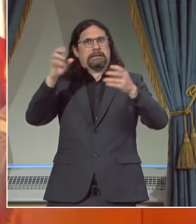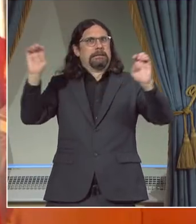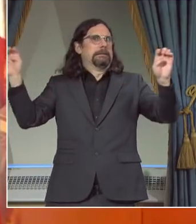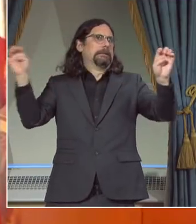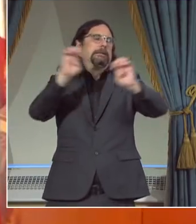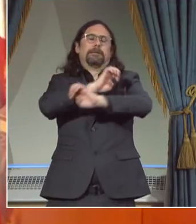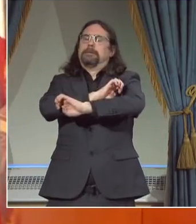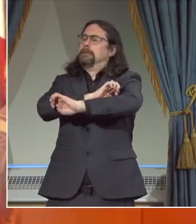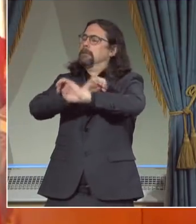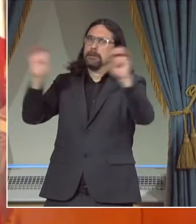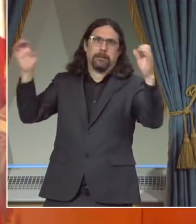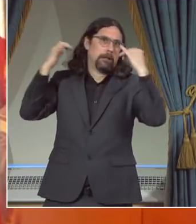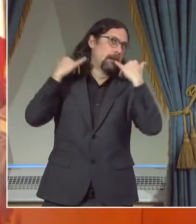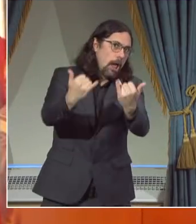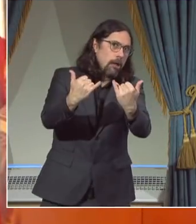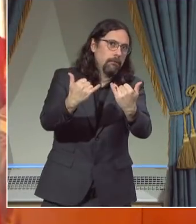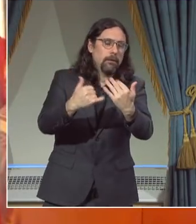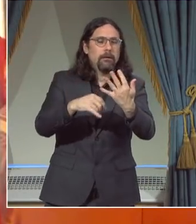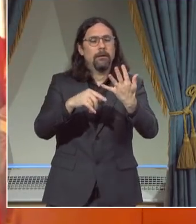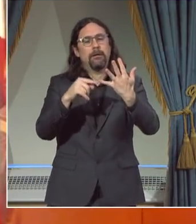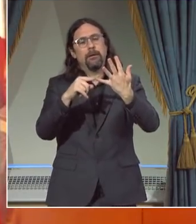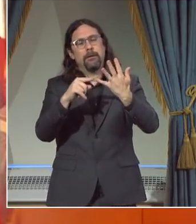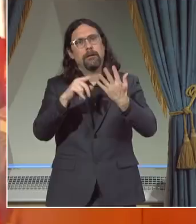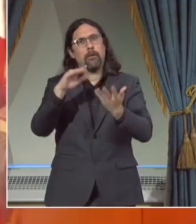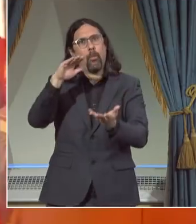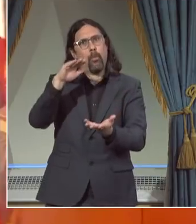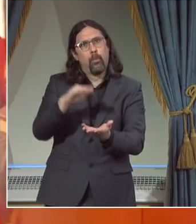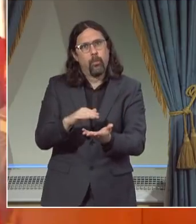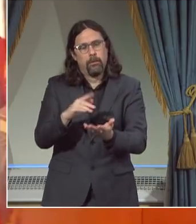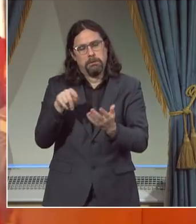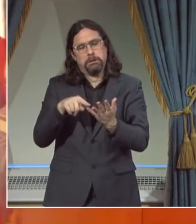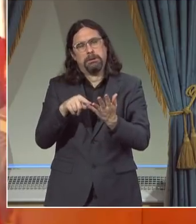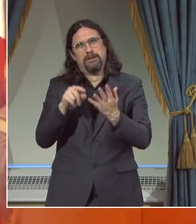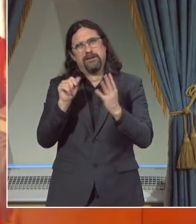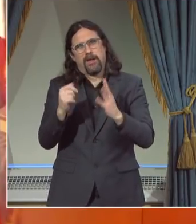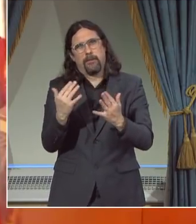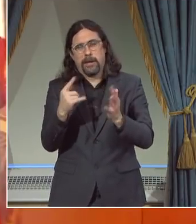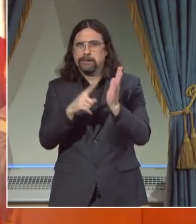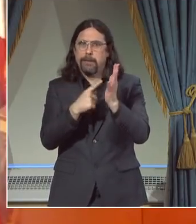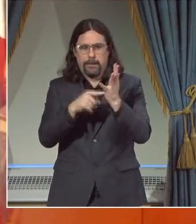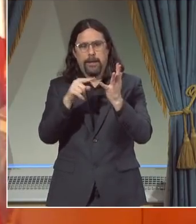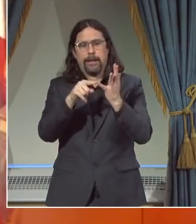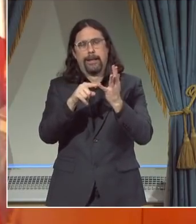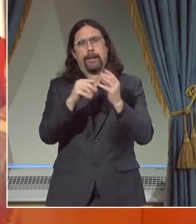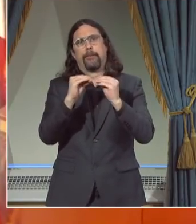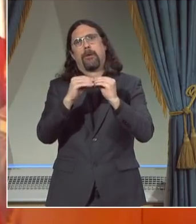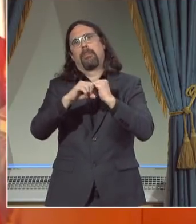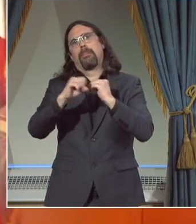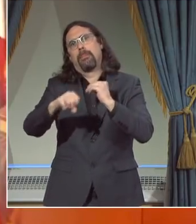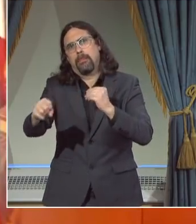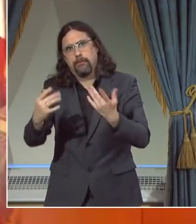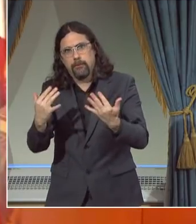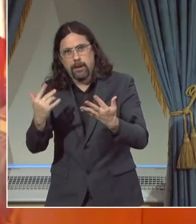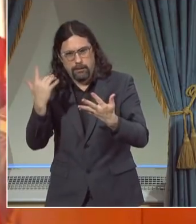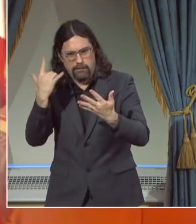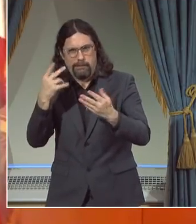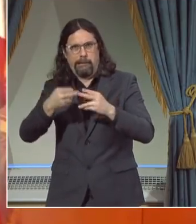RESPONDING TO THE CRITICAL CALLS, THE CARDIAC ARRETSS, CHOKING, MAJOR TRAUMAS,